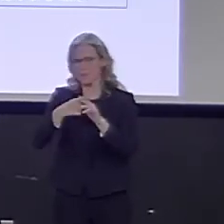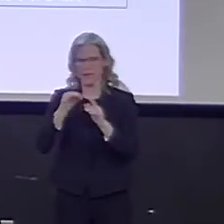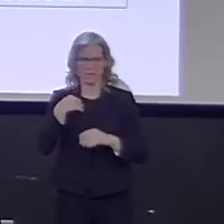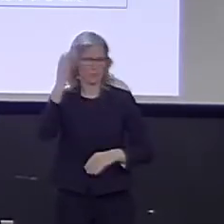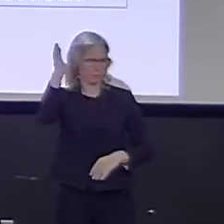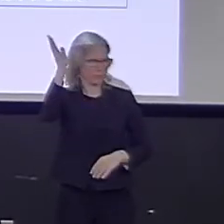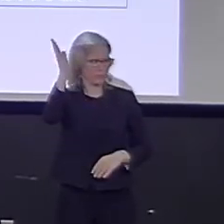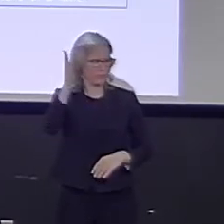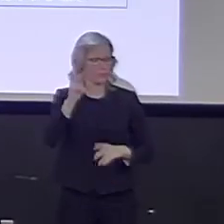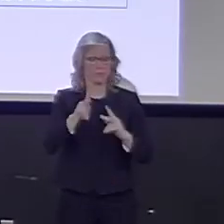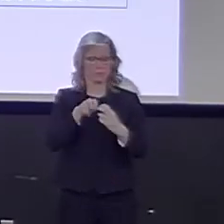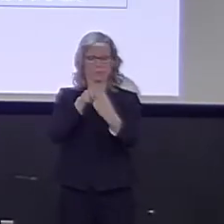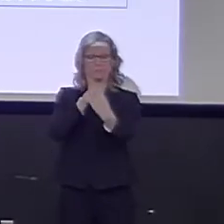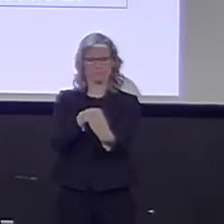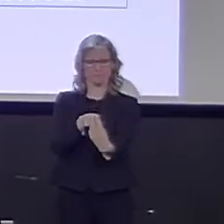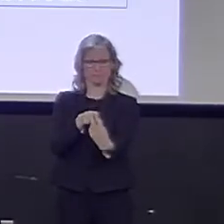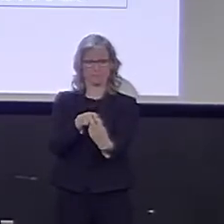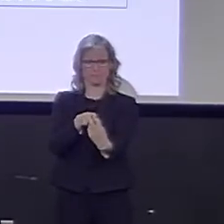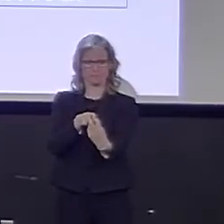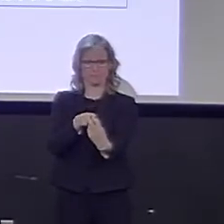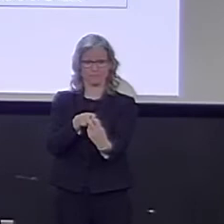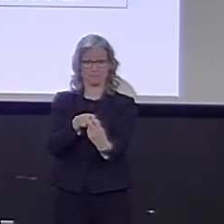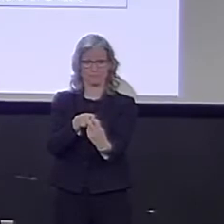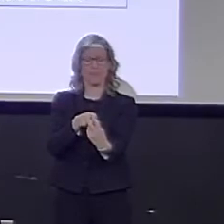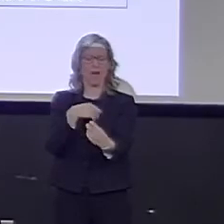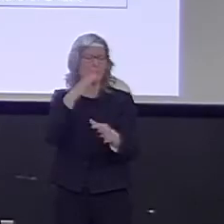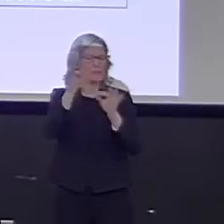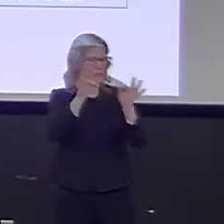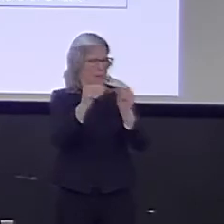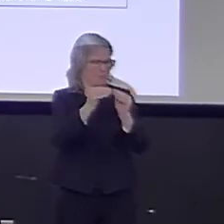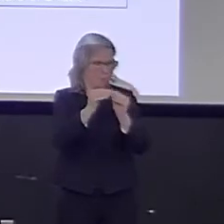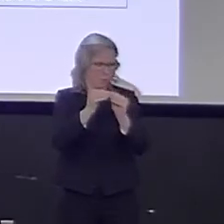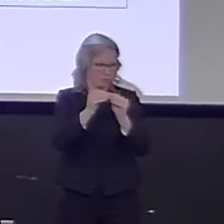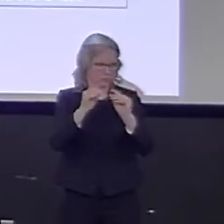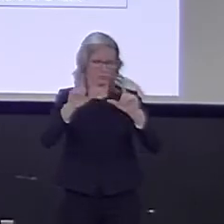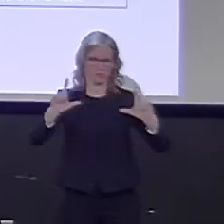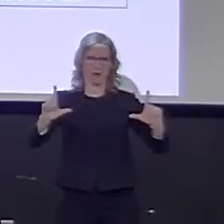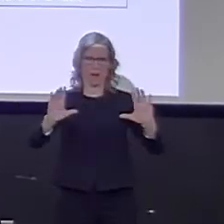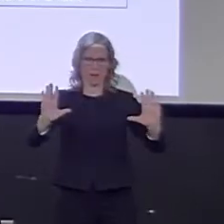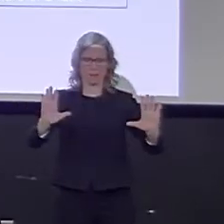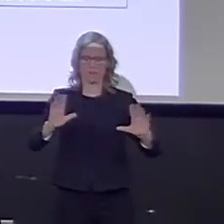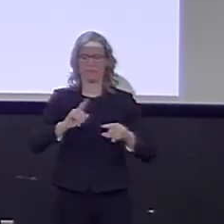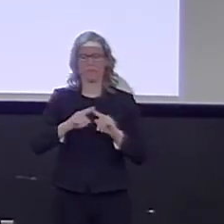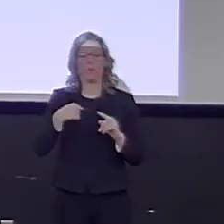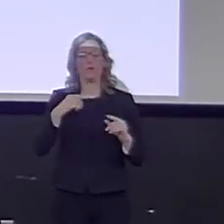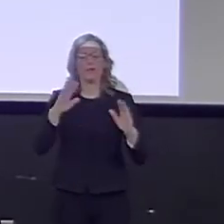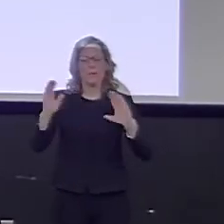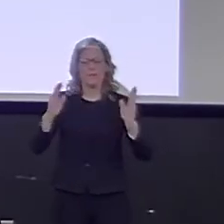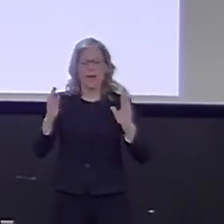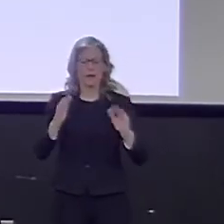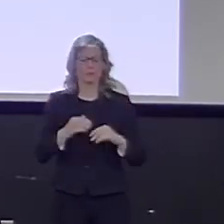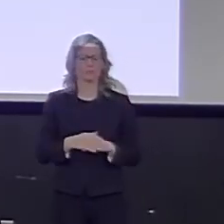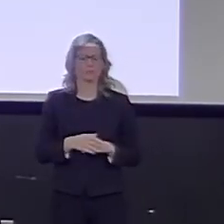and I'll explain to you the paradigm in a minute, but basically we compare people looking at each other